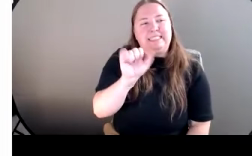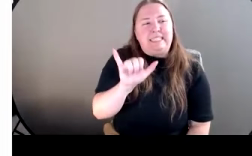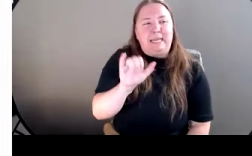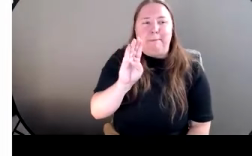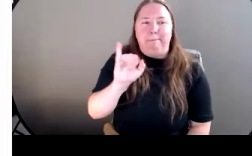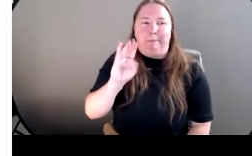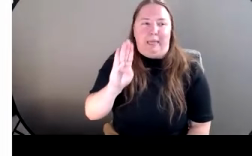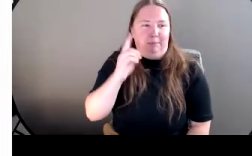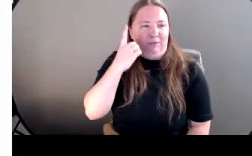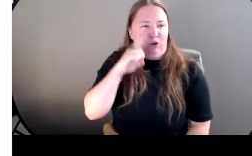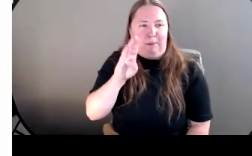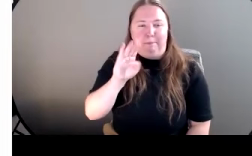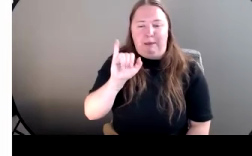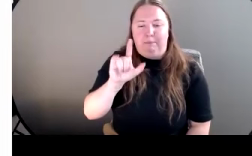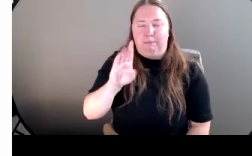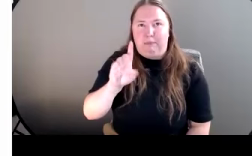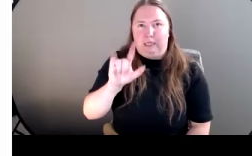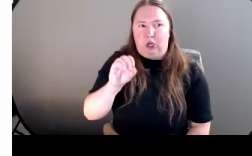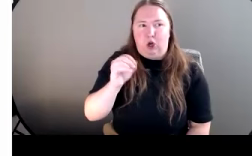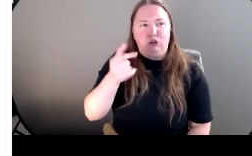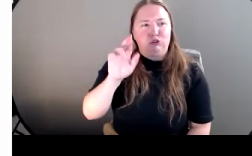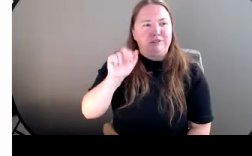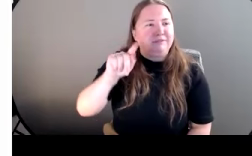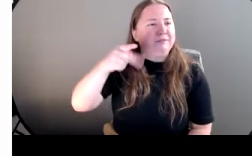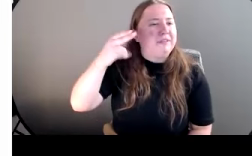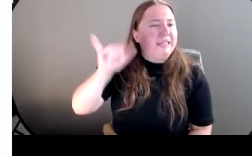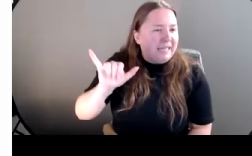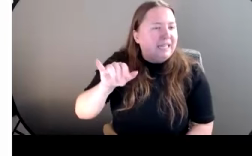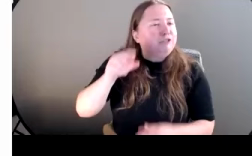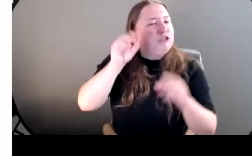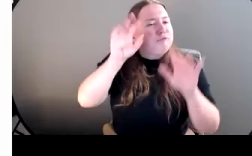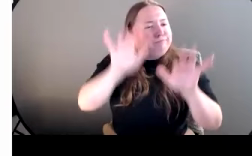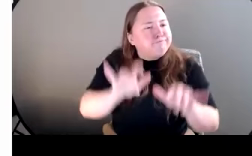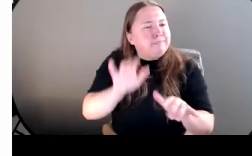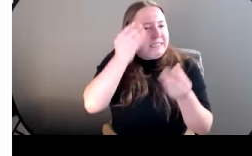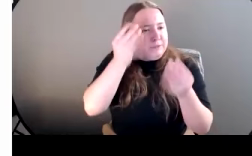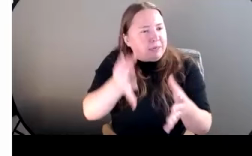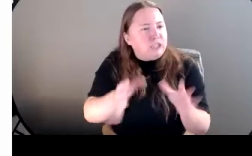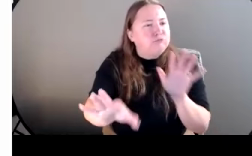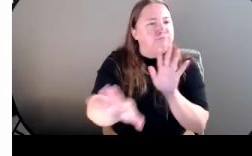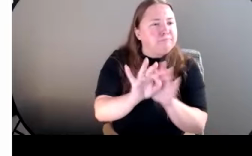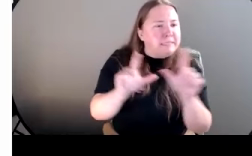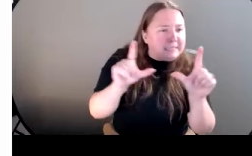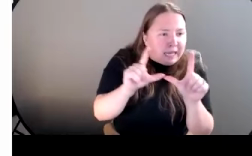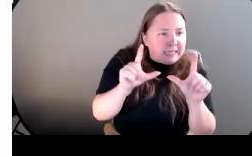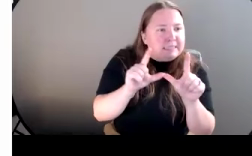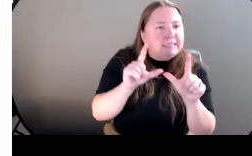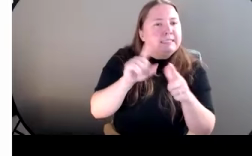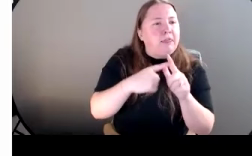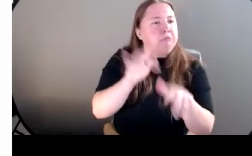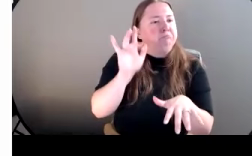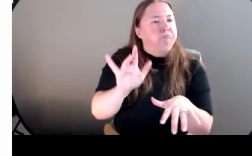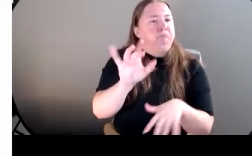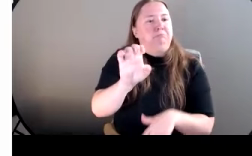You just put the information in, you choose the license, and then you just kind of hit enter and it